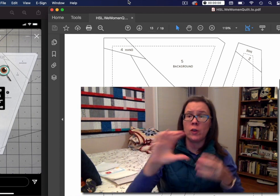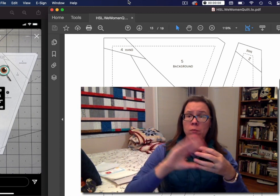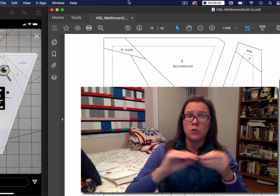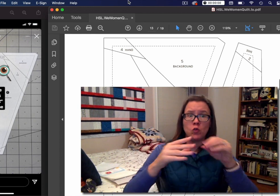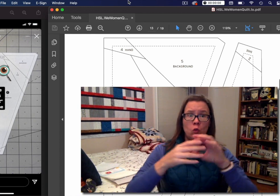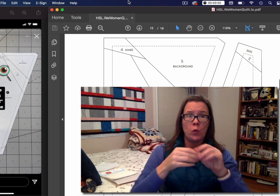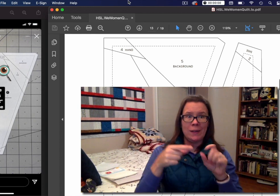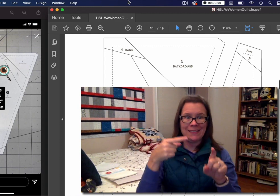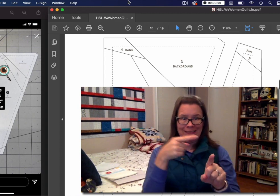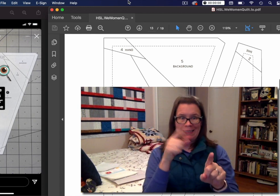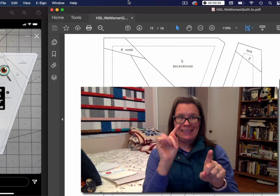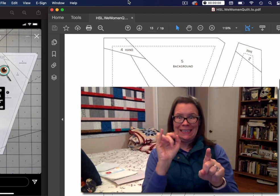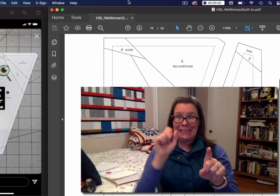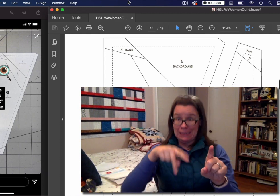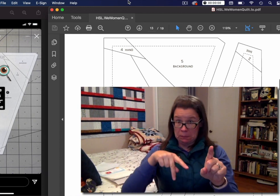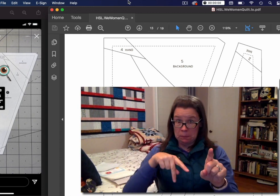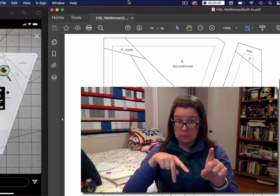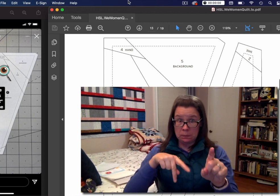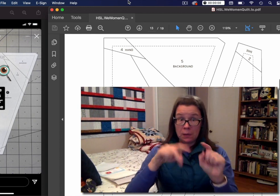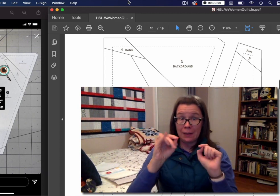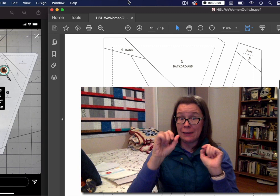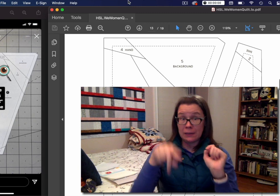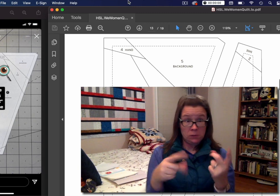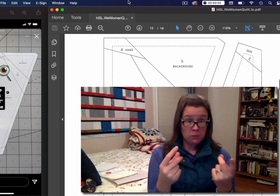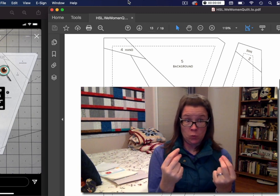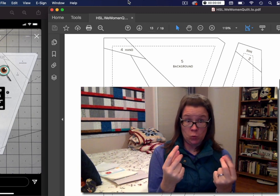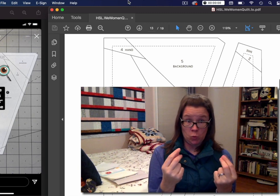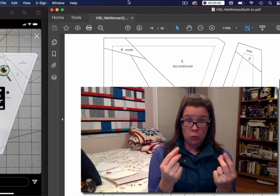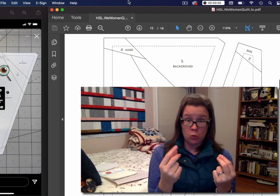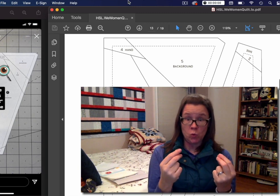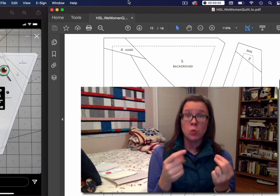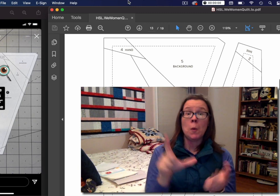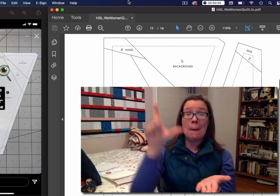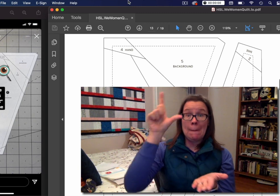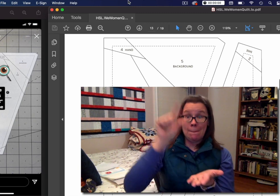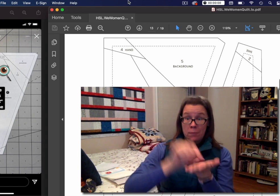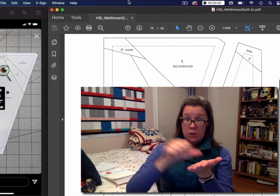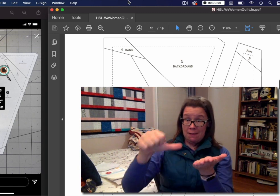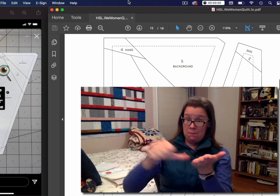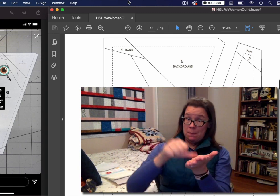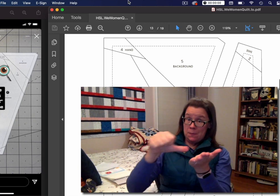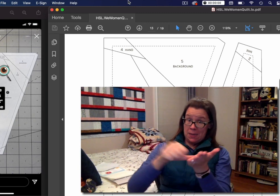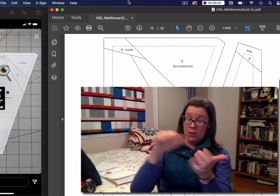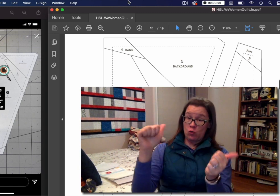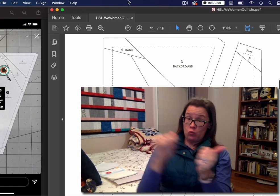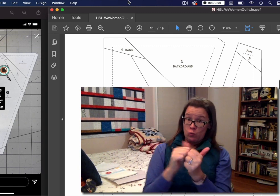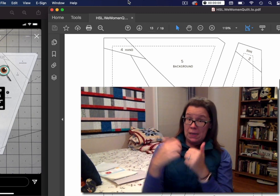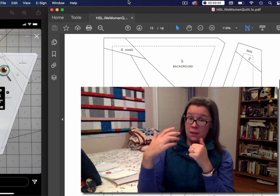So she posted this graphic, which I've screenshot and shown here, that shows that if you print